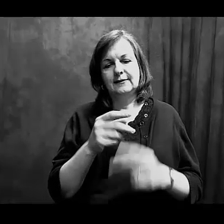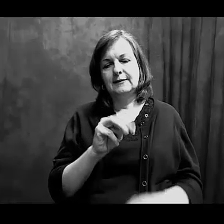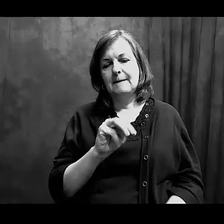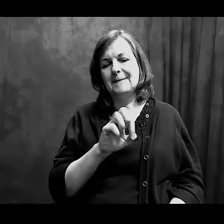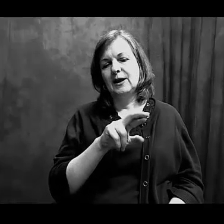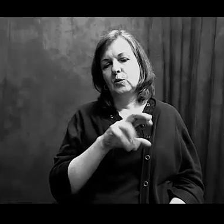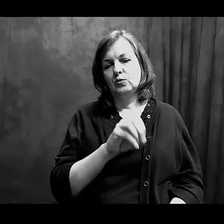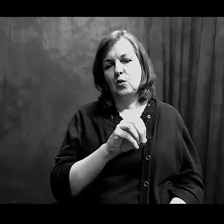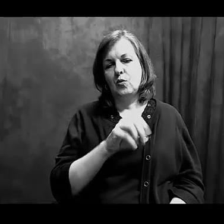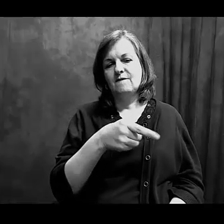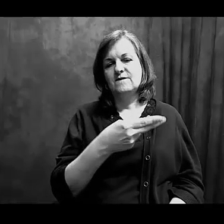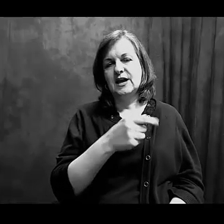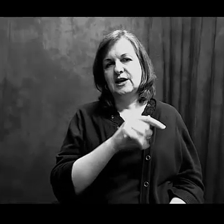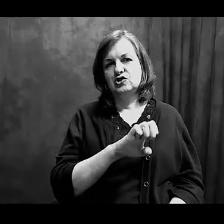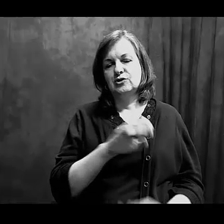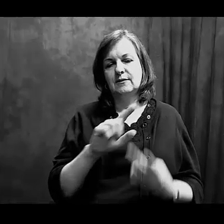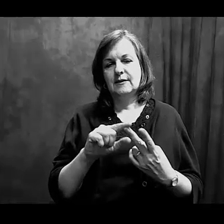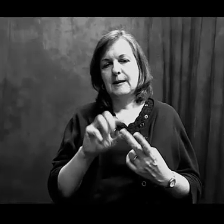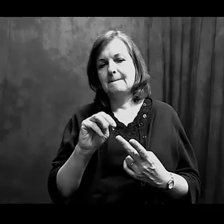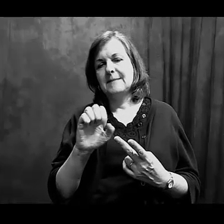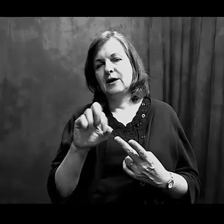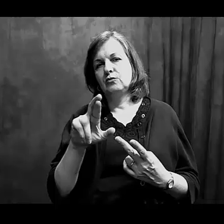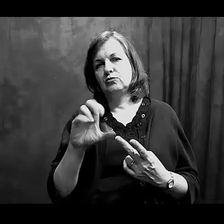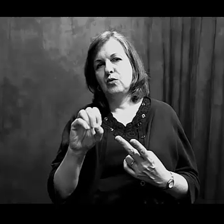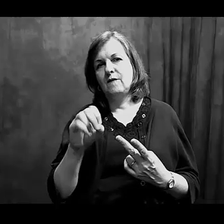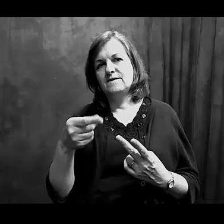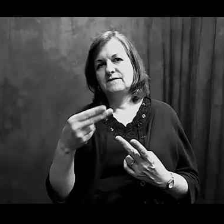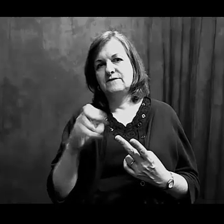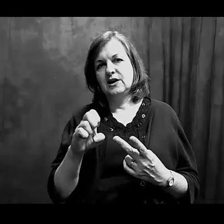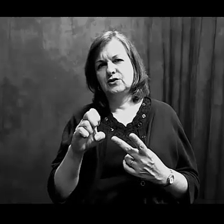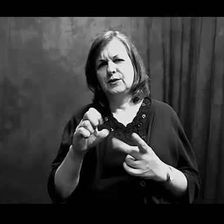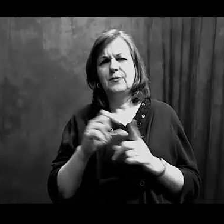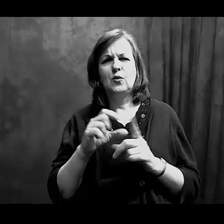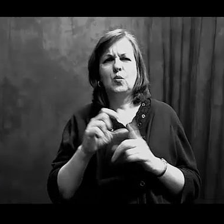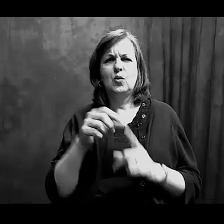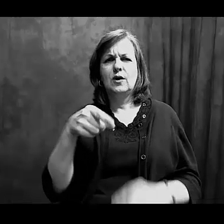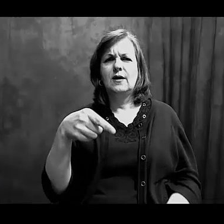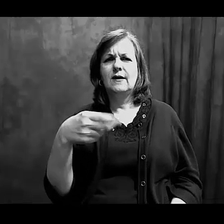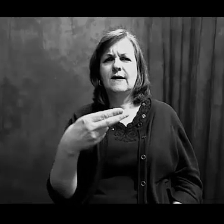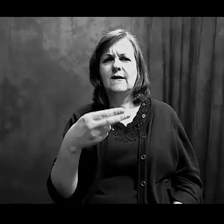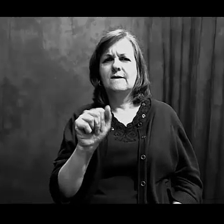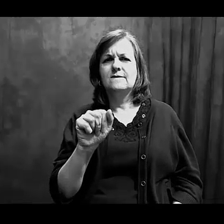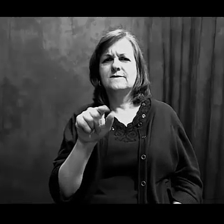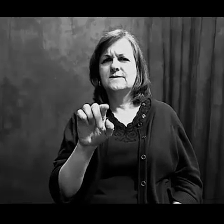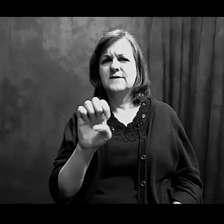they come in two forms - micro and macrophages - phage is eat remember